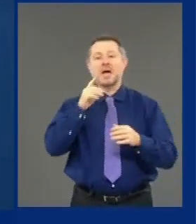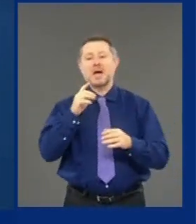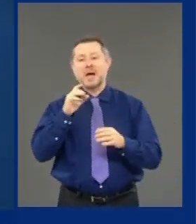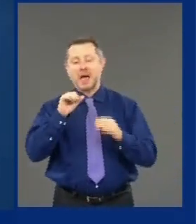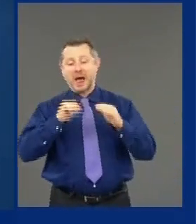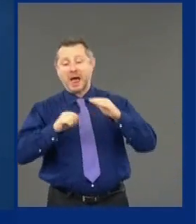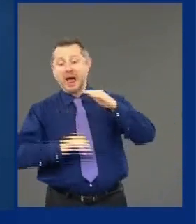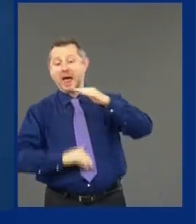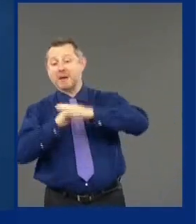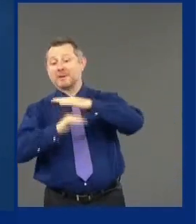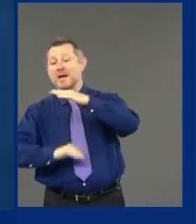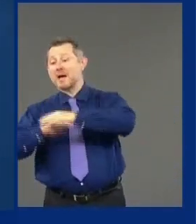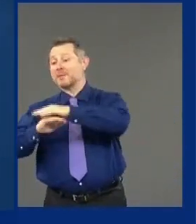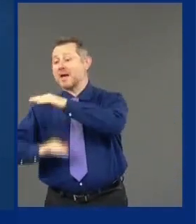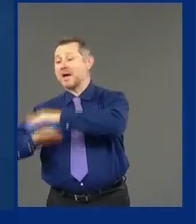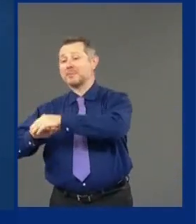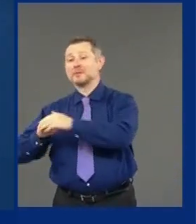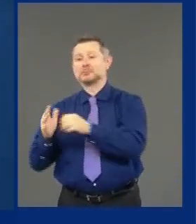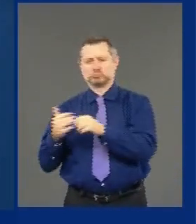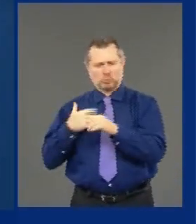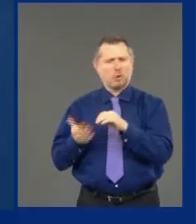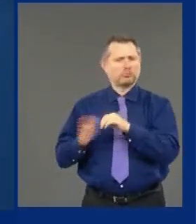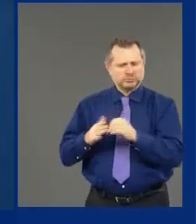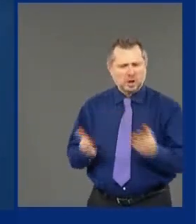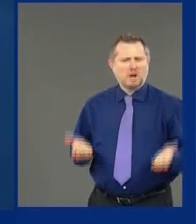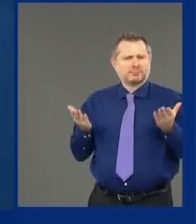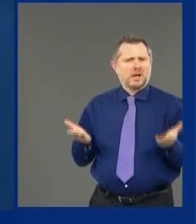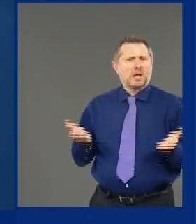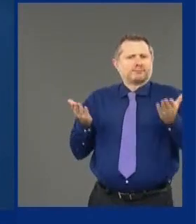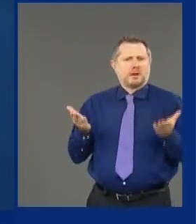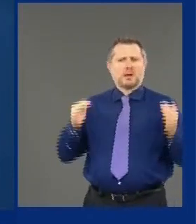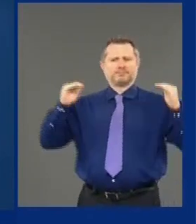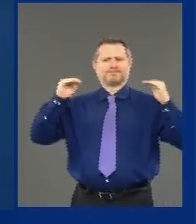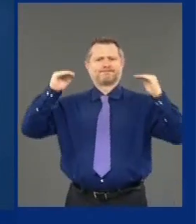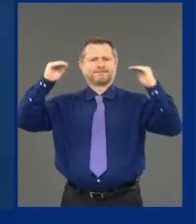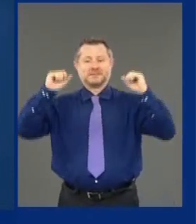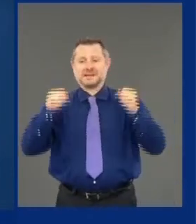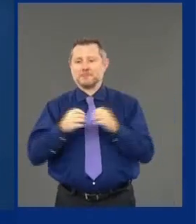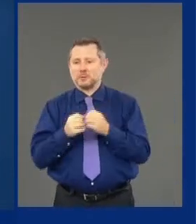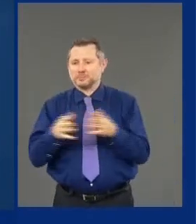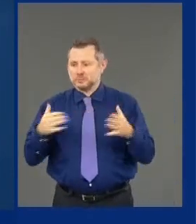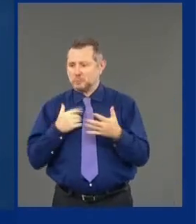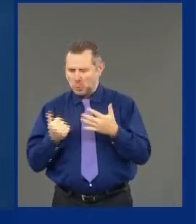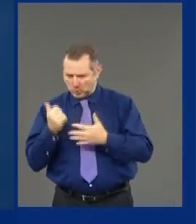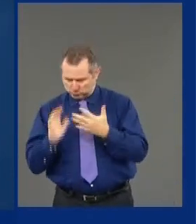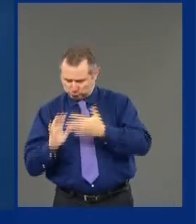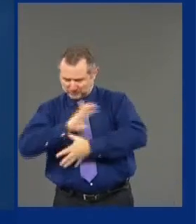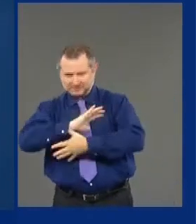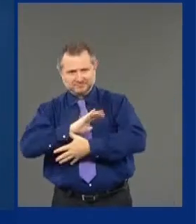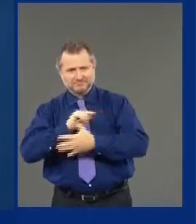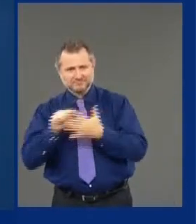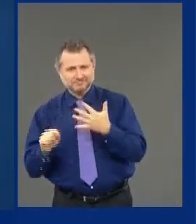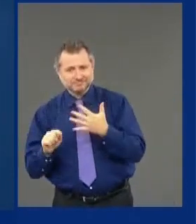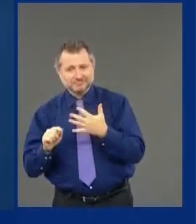CRITERIA. WE HAVE SO INCREASED OUR TESTING